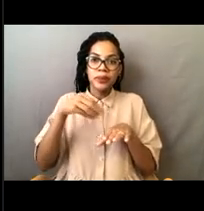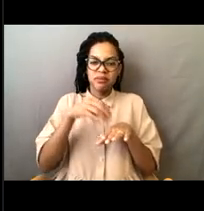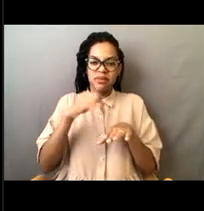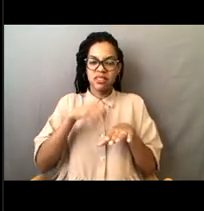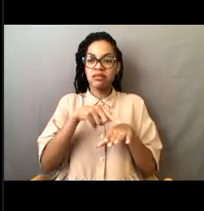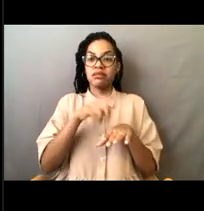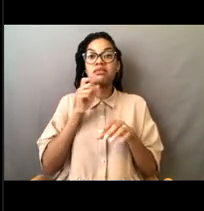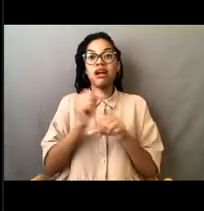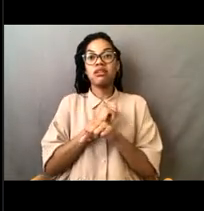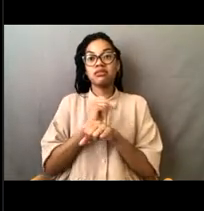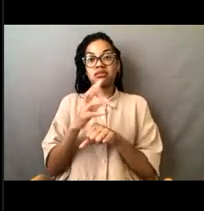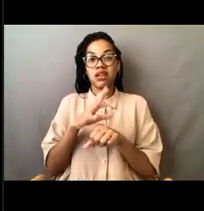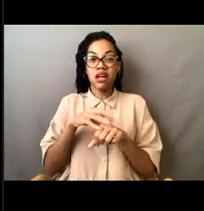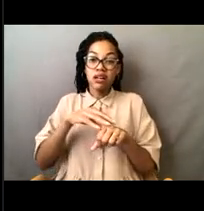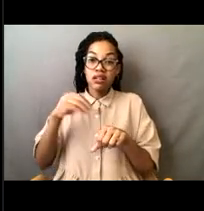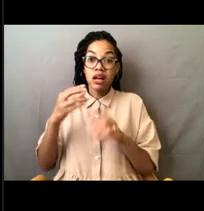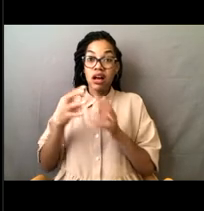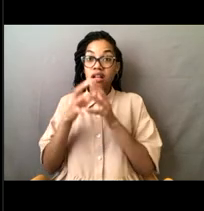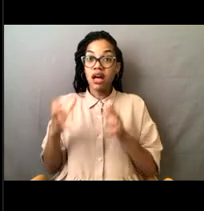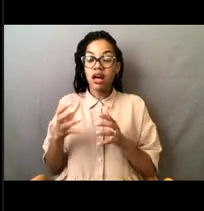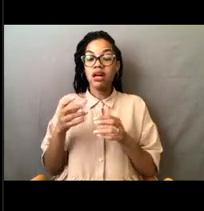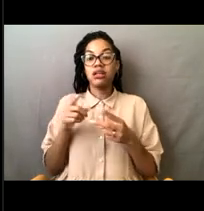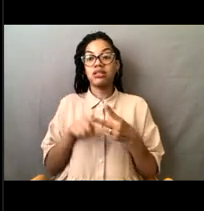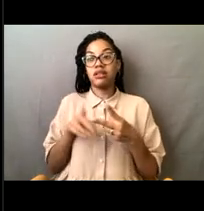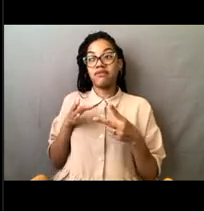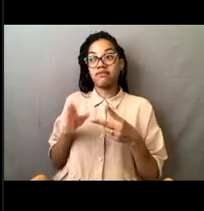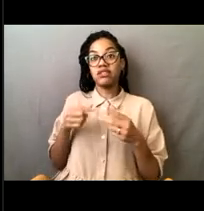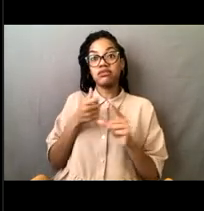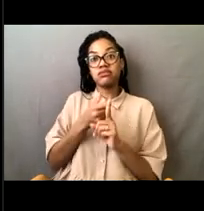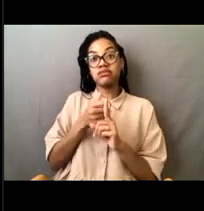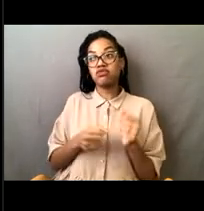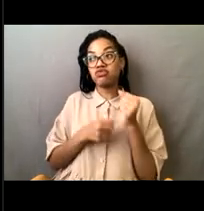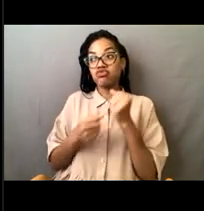How much that fish can handle having, you know, that impact on.